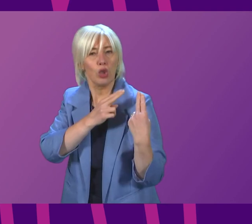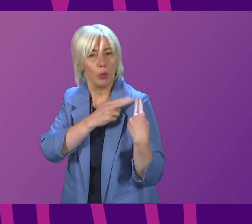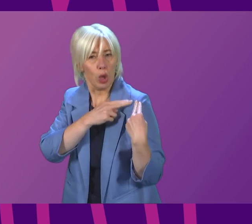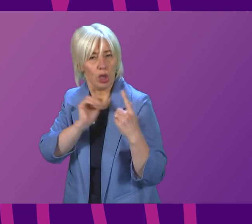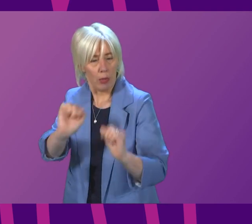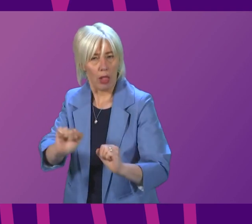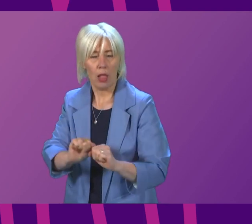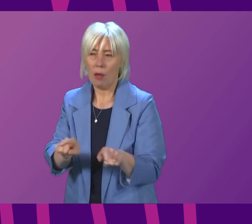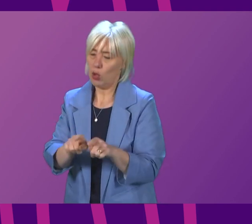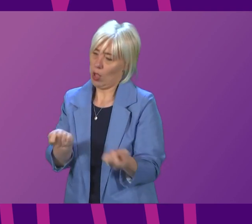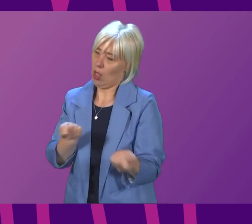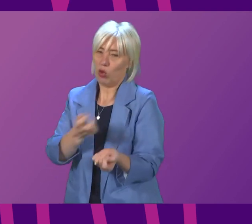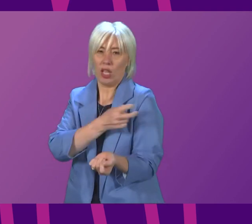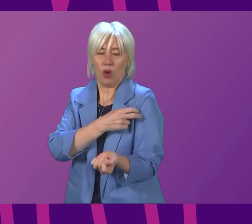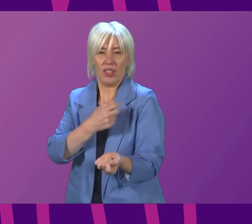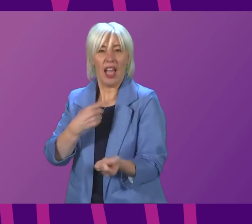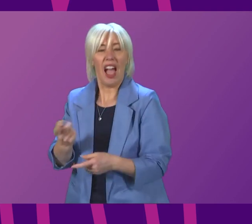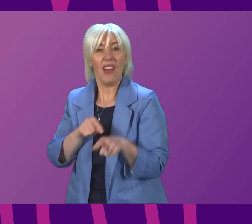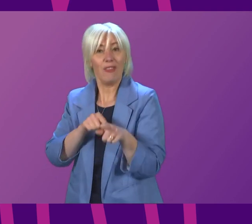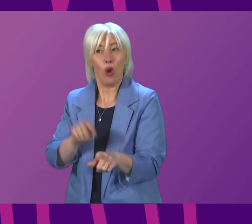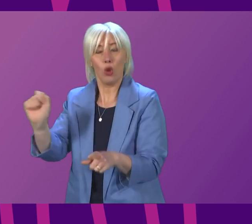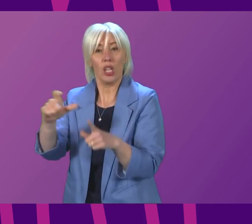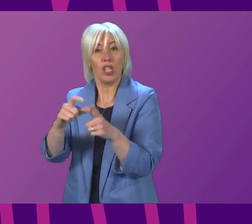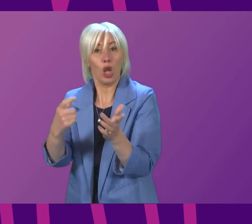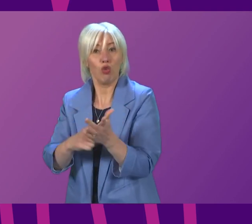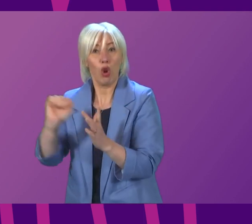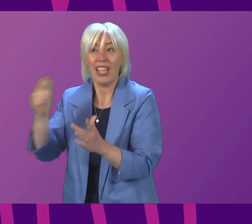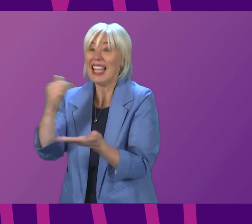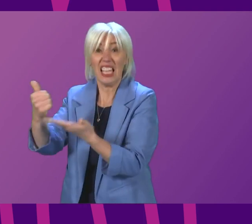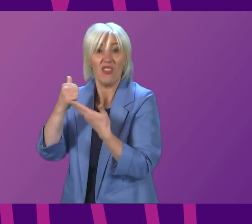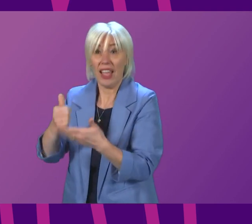Had I followed the advice of Douglas Ross over these past months, we would not have